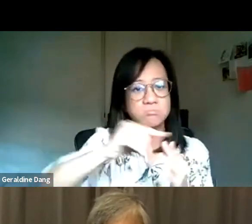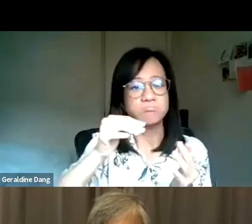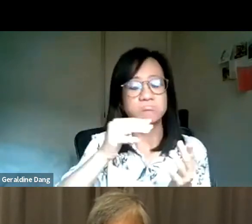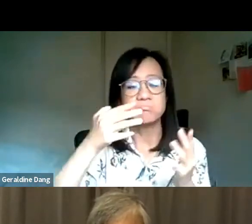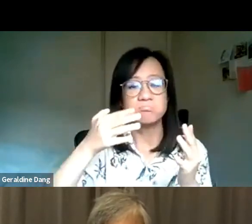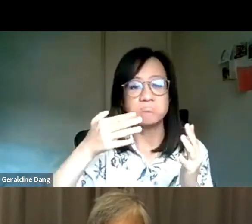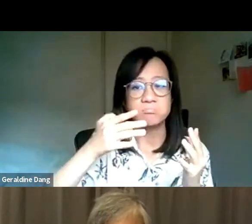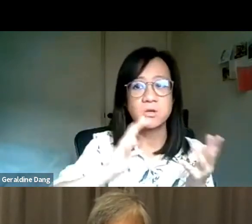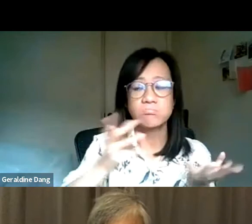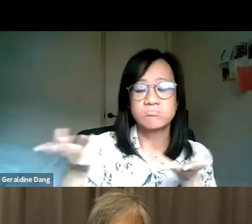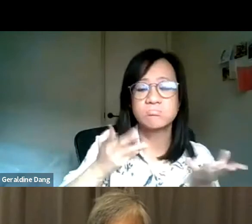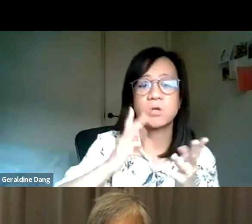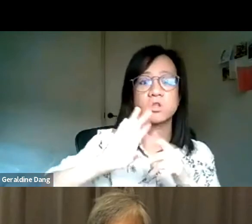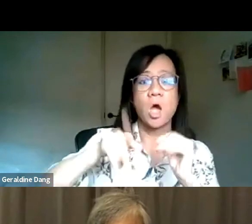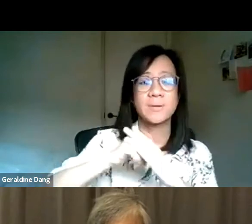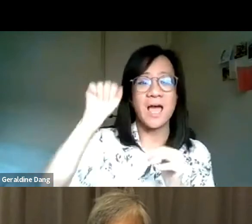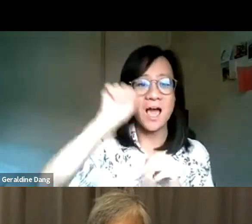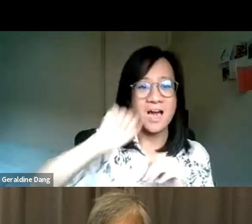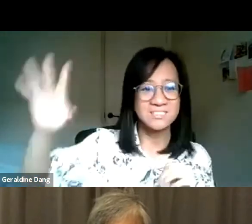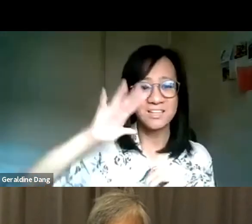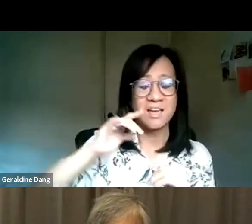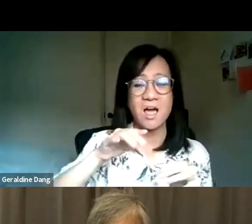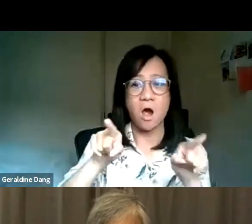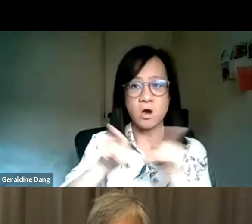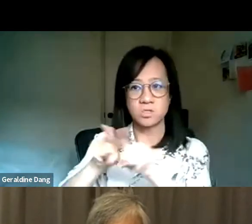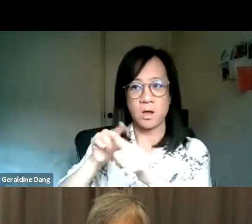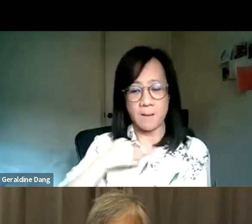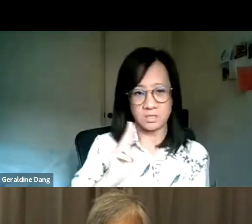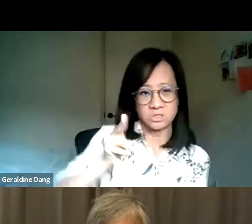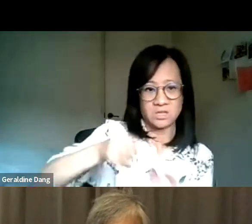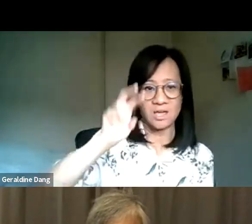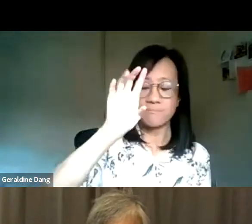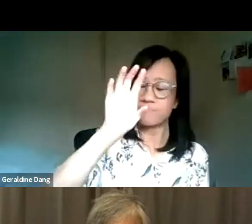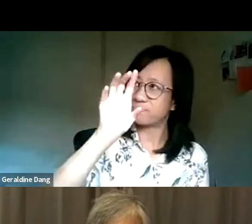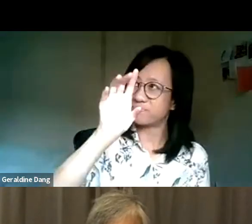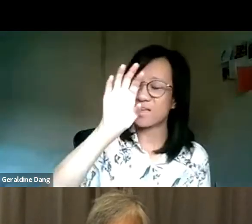So some of them began to talk more about Asia.